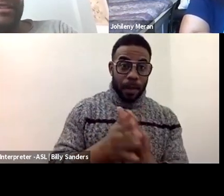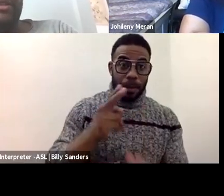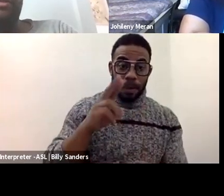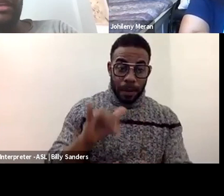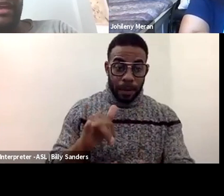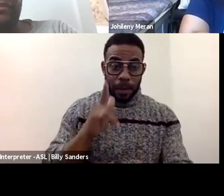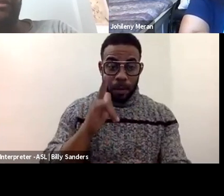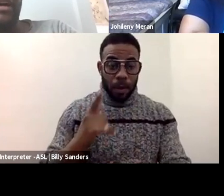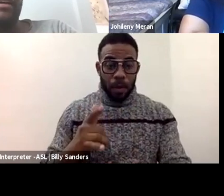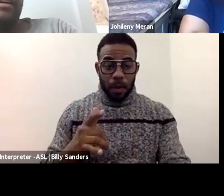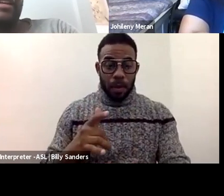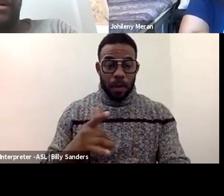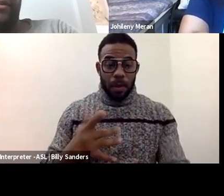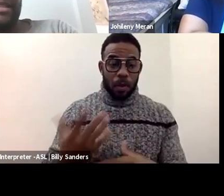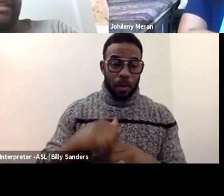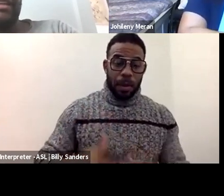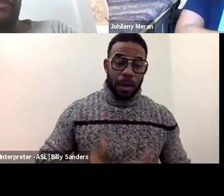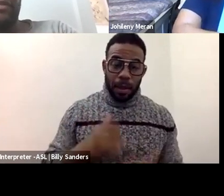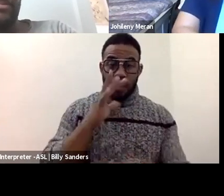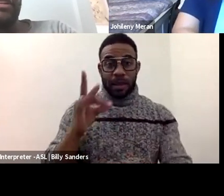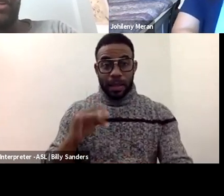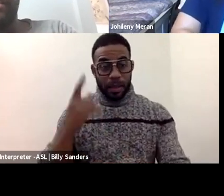consume your life. But I will say that for people that are trying